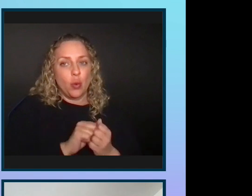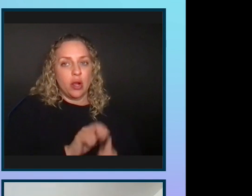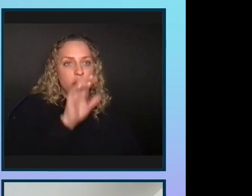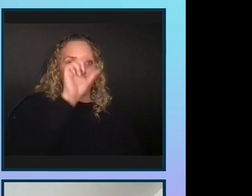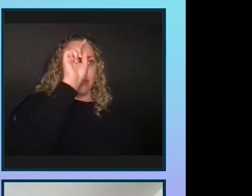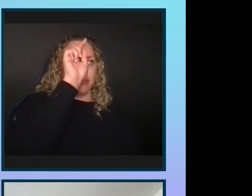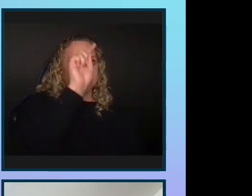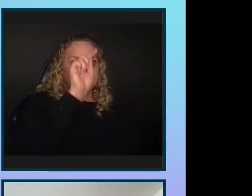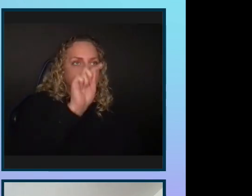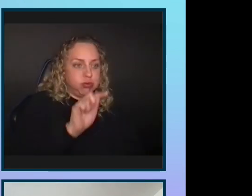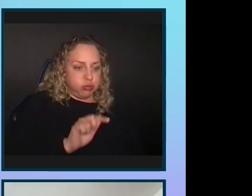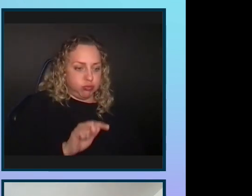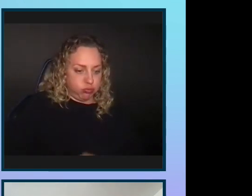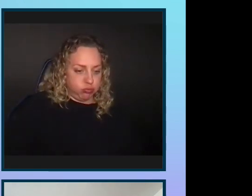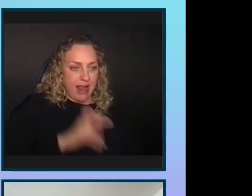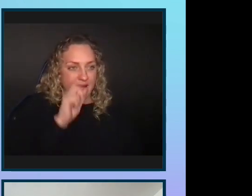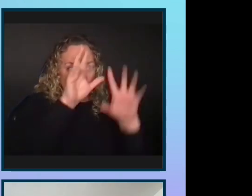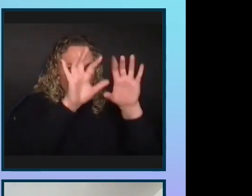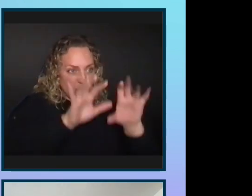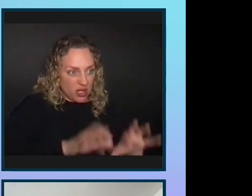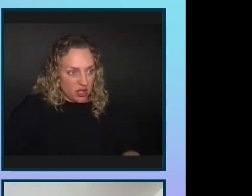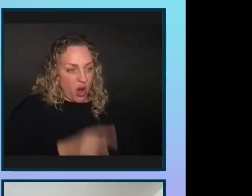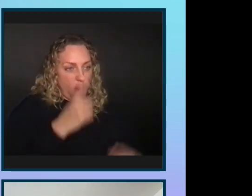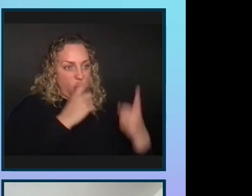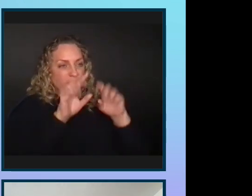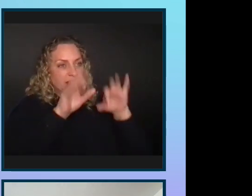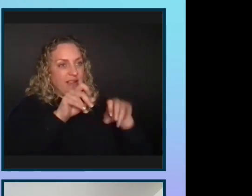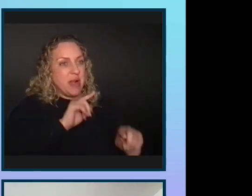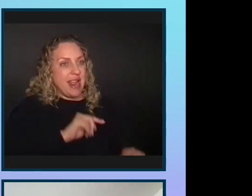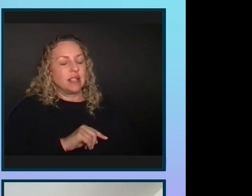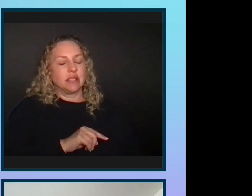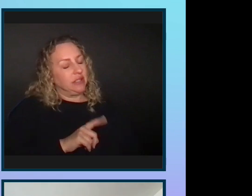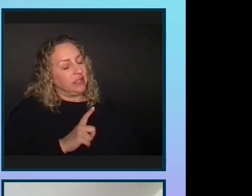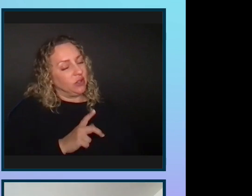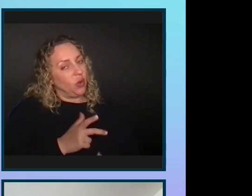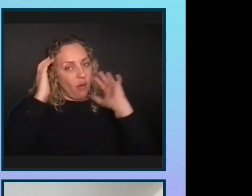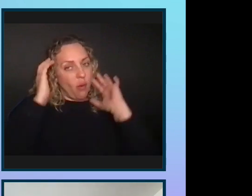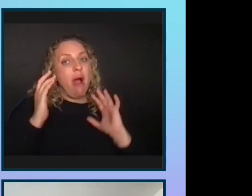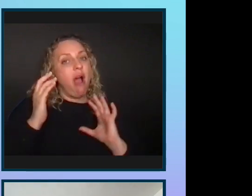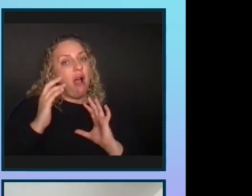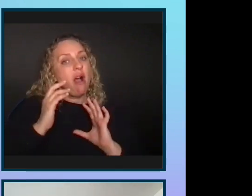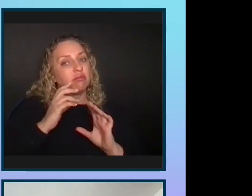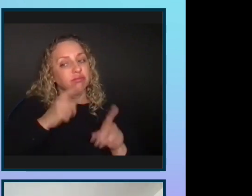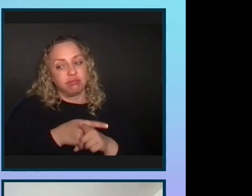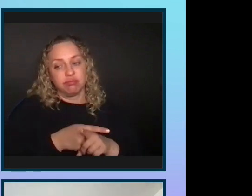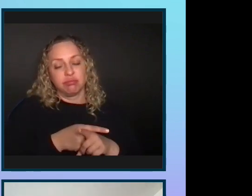or a page that asks you a lot of questions, it becomes a really big issue when you have to clear the entire form